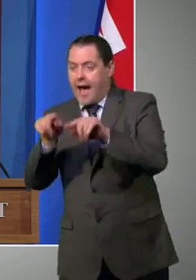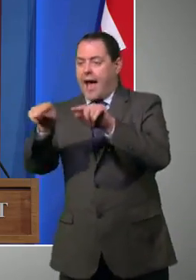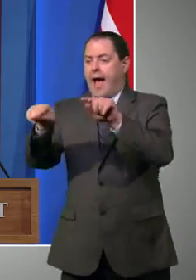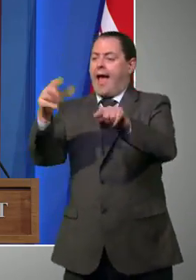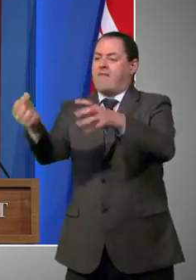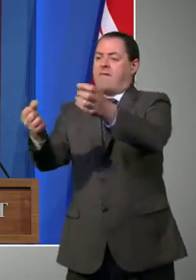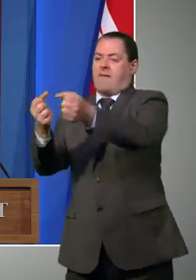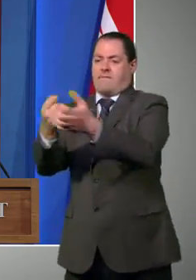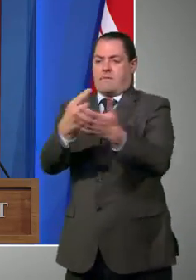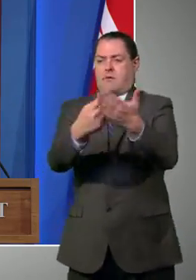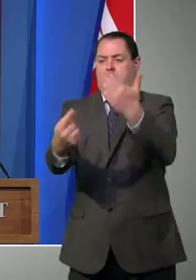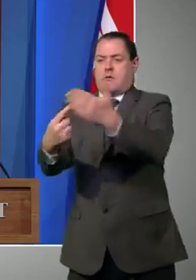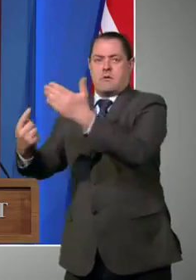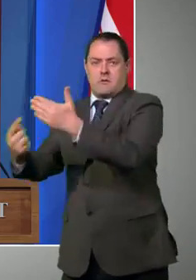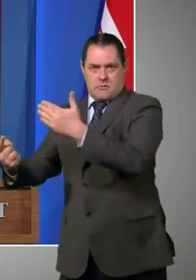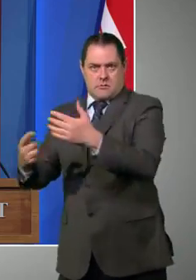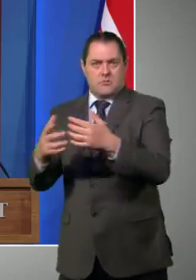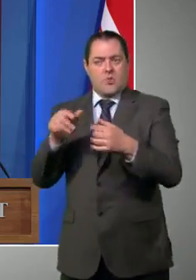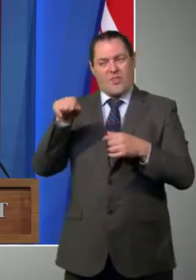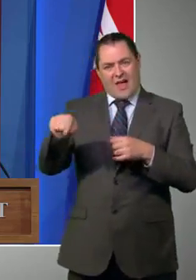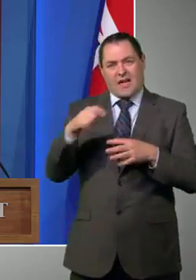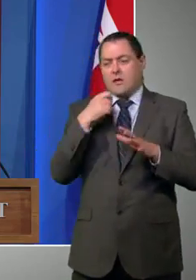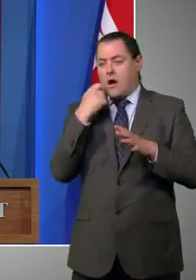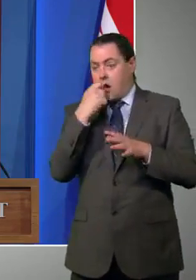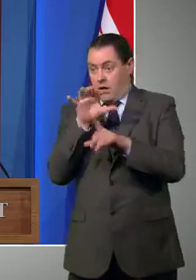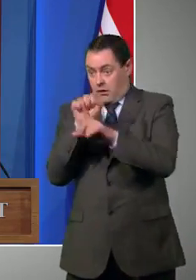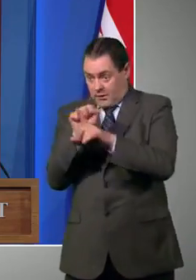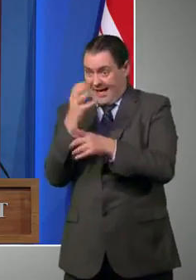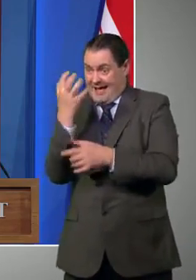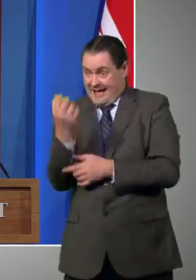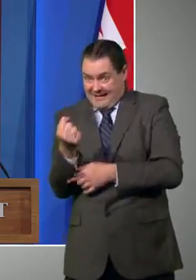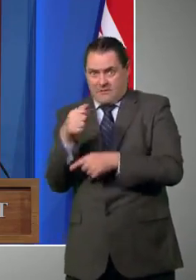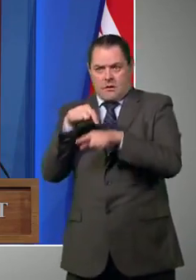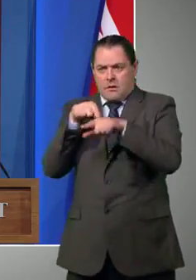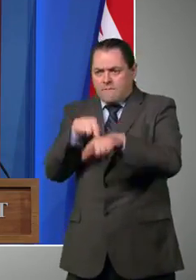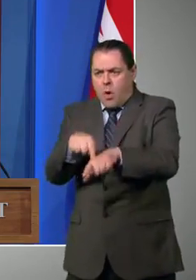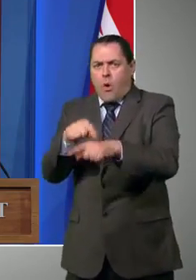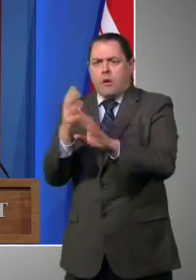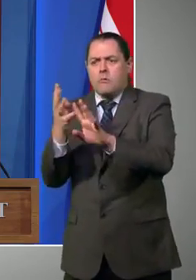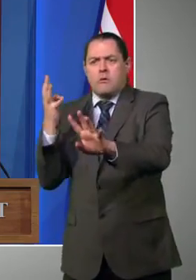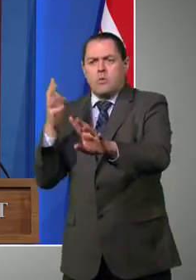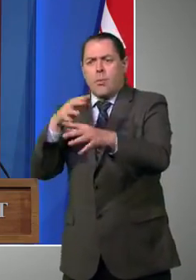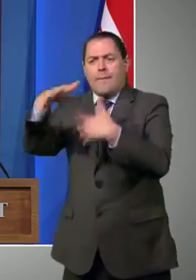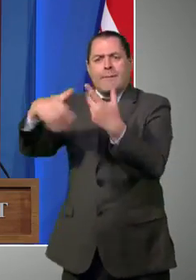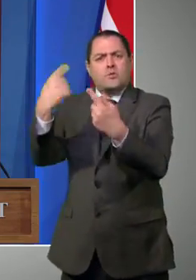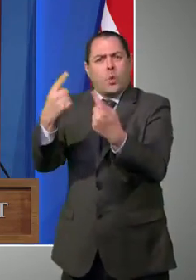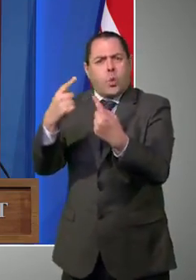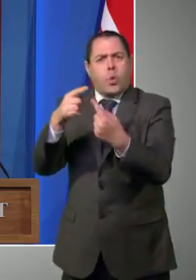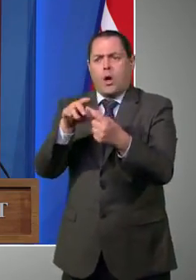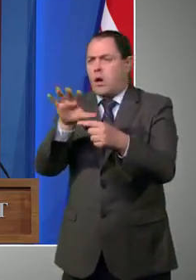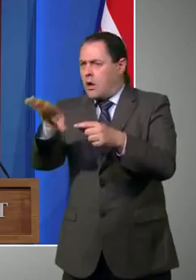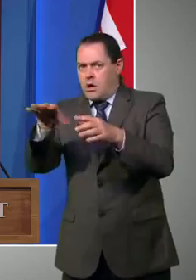working swiveling around that services and building from the local system is a really important one and we're doing